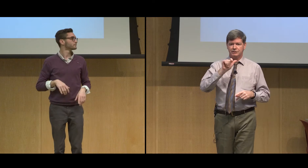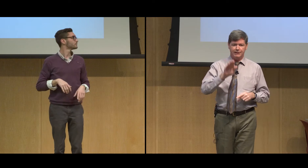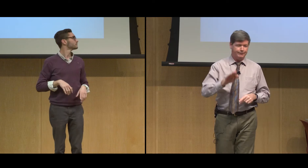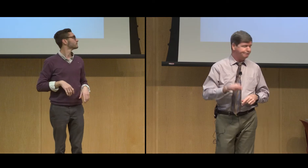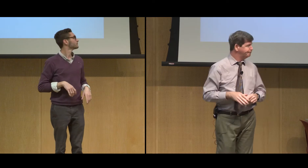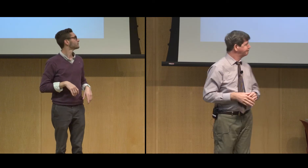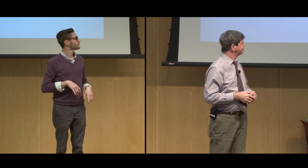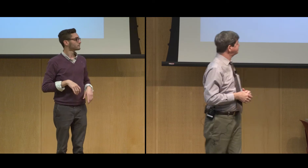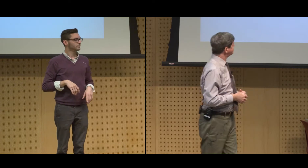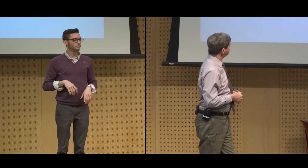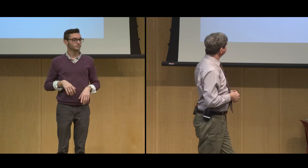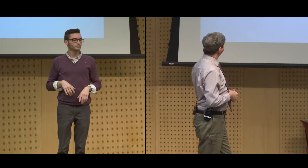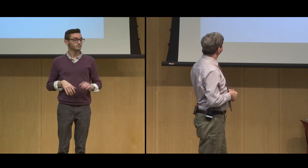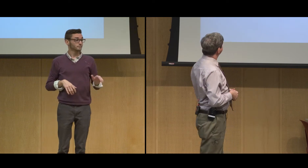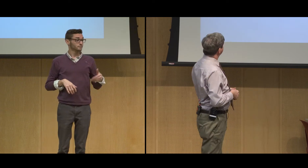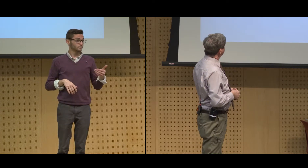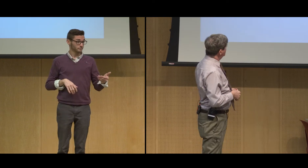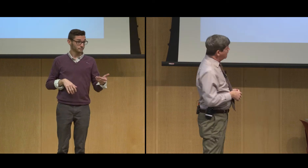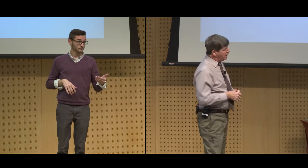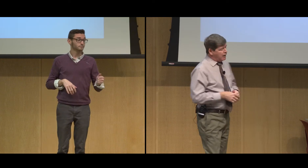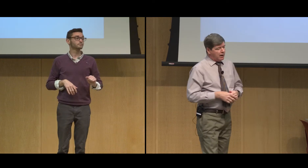in his psychophysiology lab.